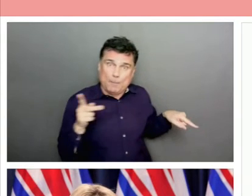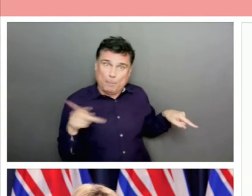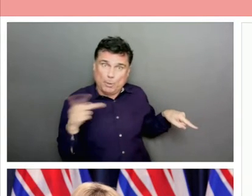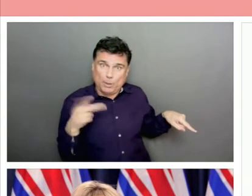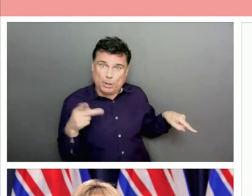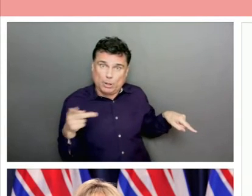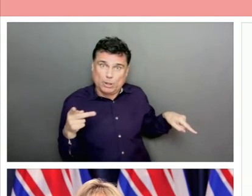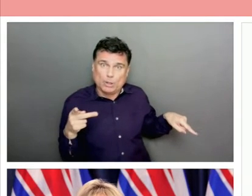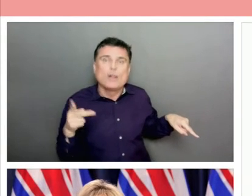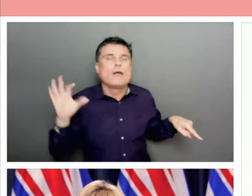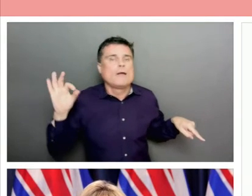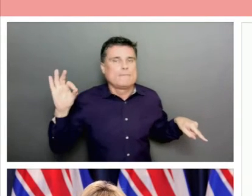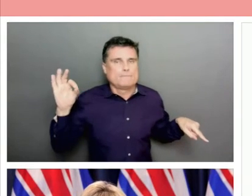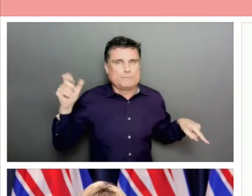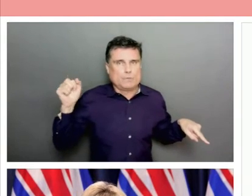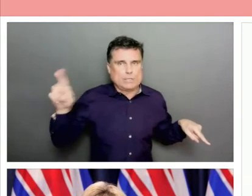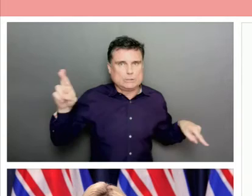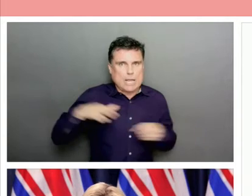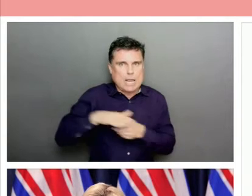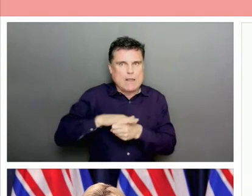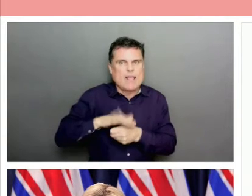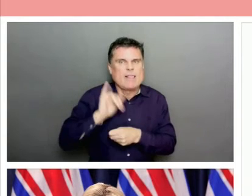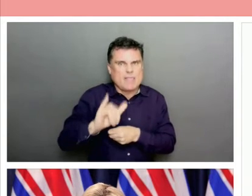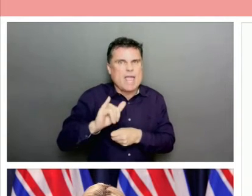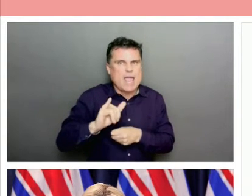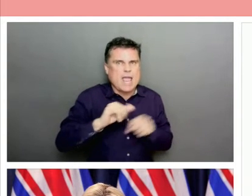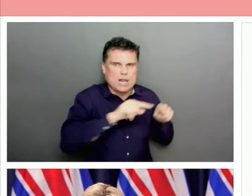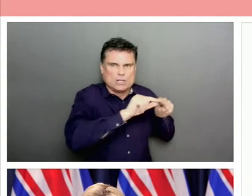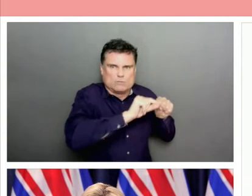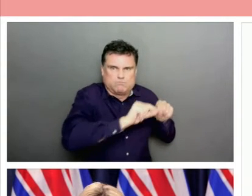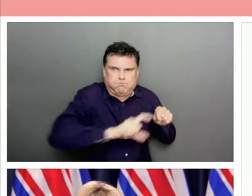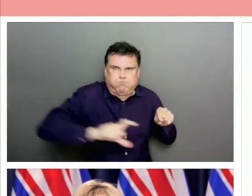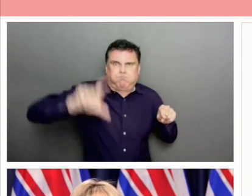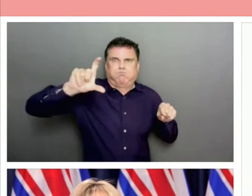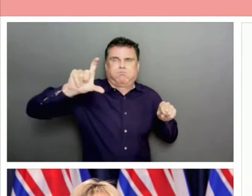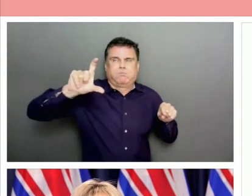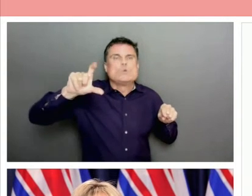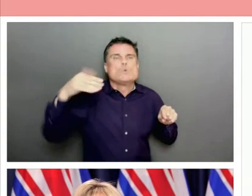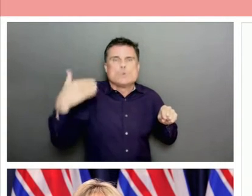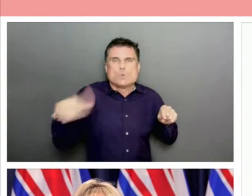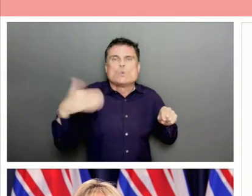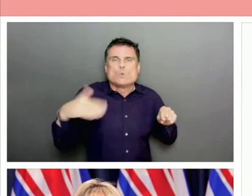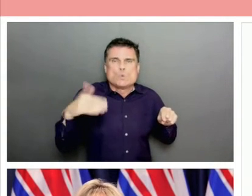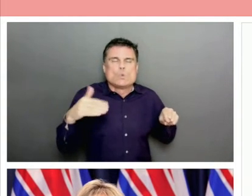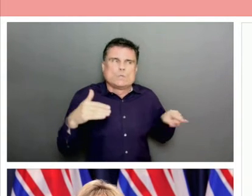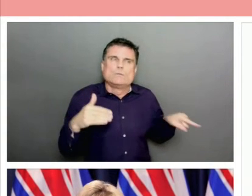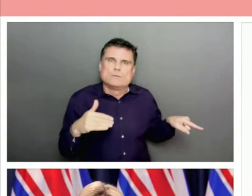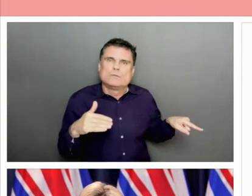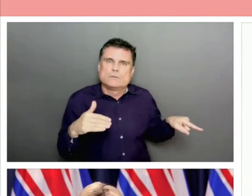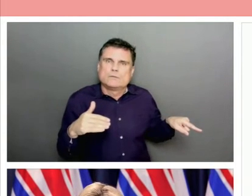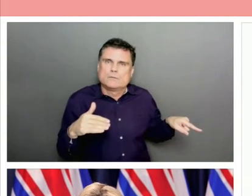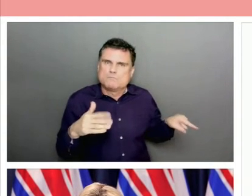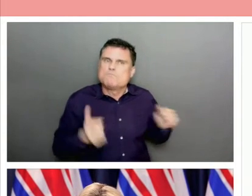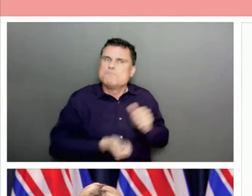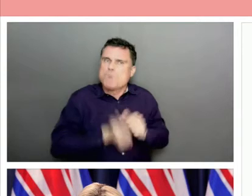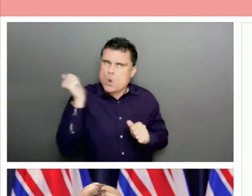Not surprisingly, what we can see is that Fraser Health authority is where most of the cases live for COVID-19,